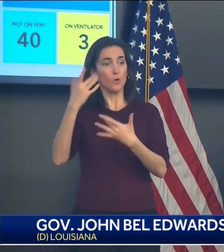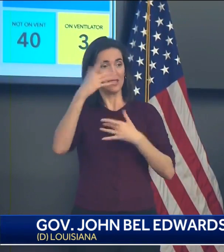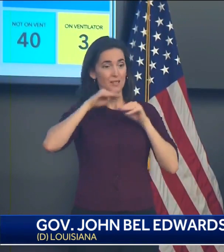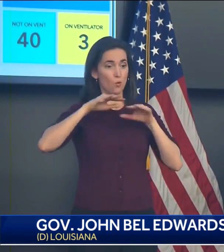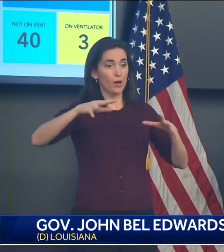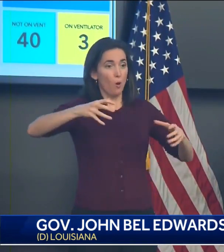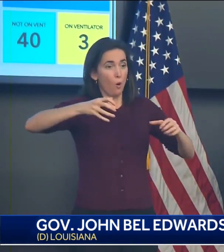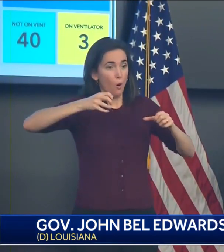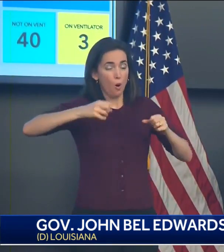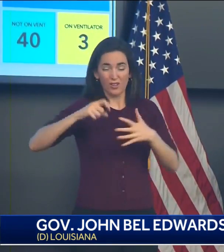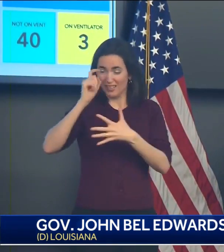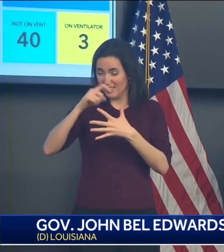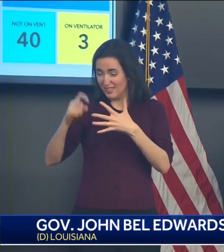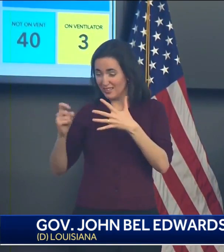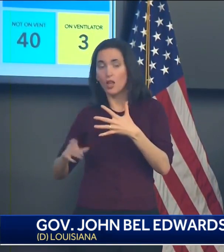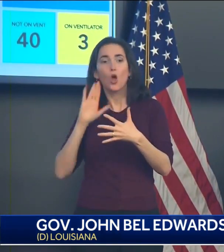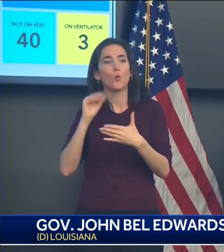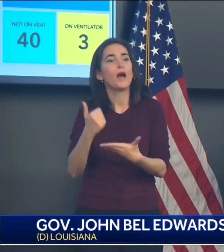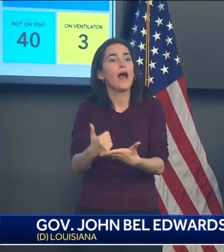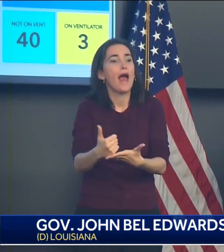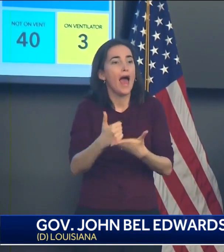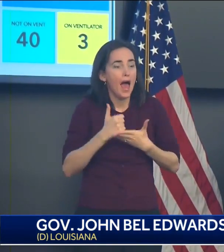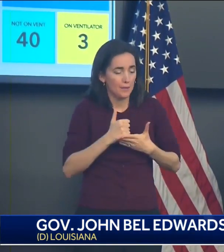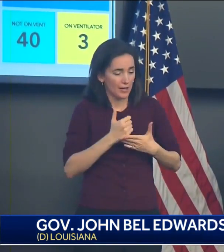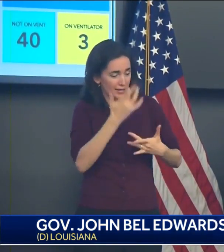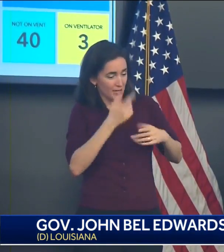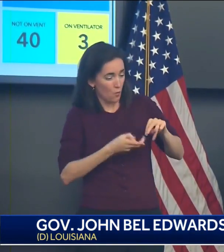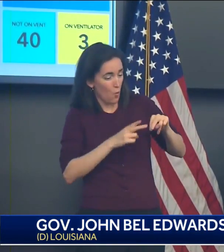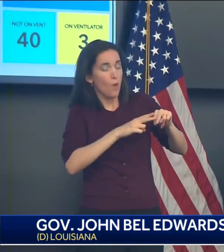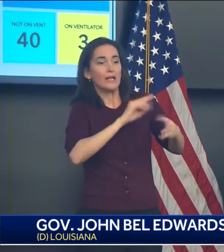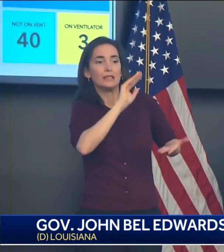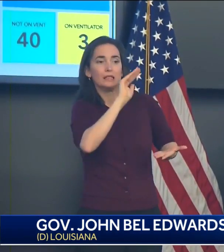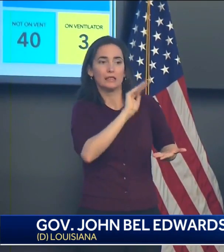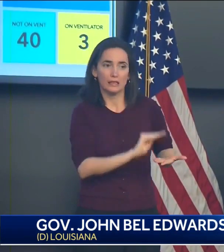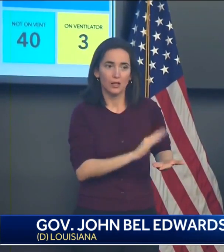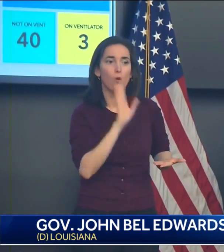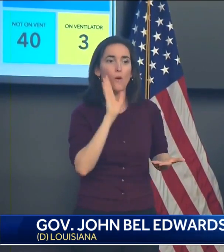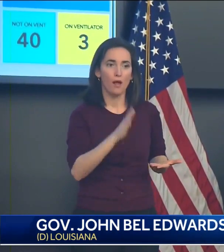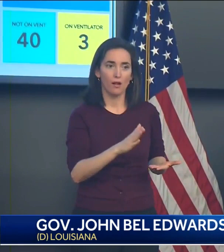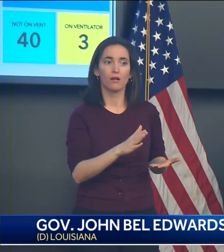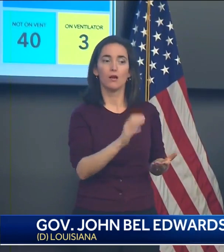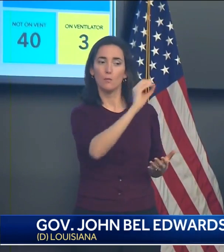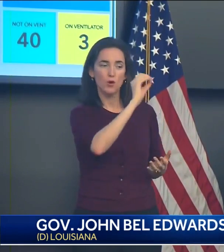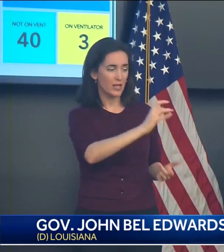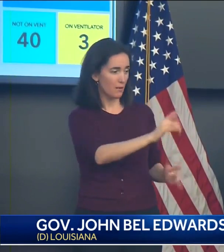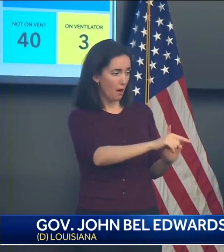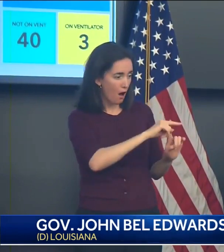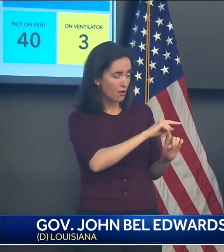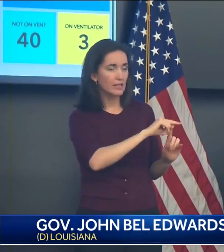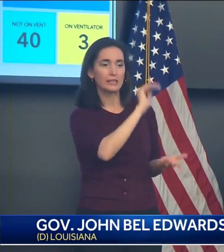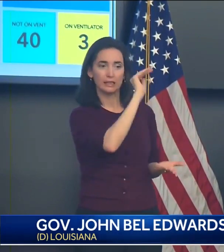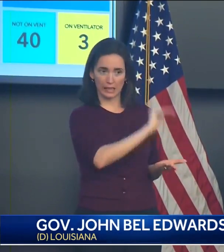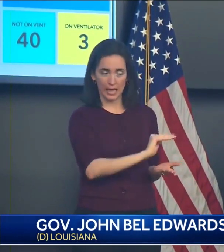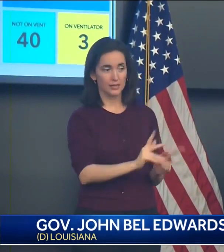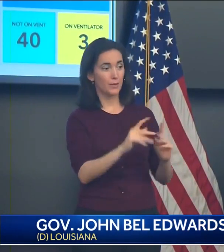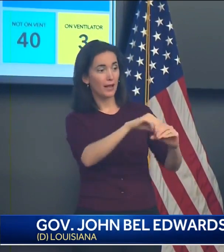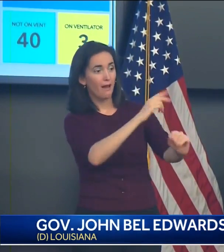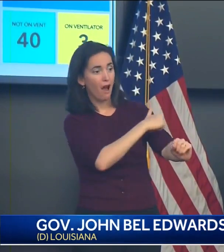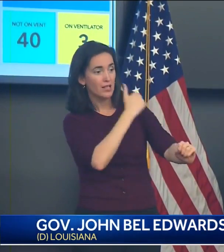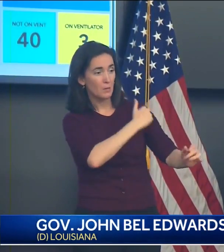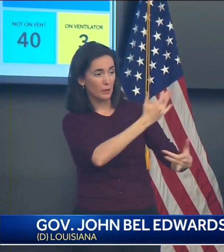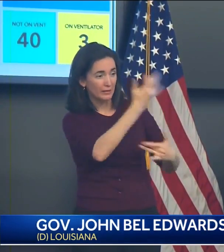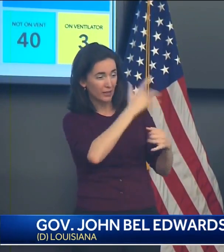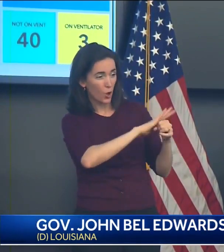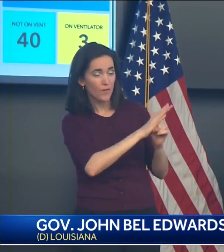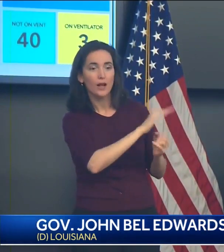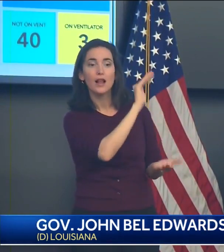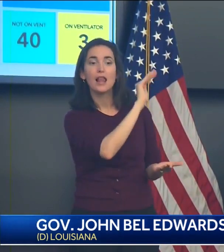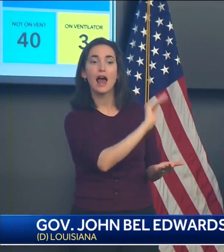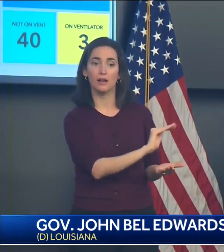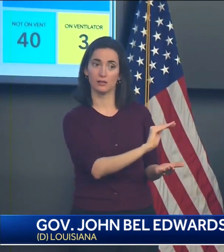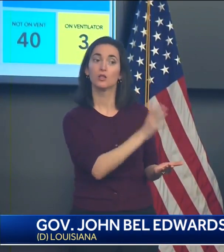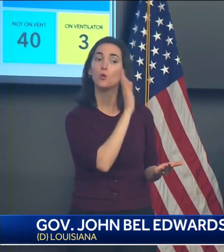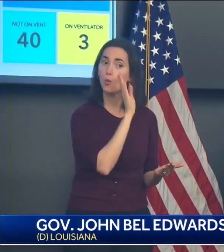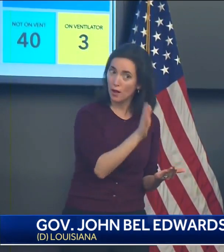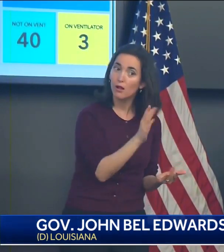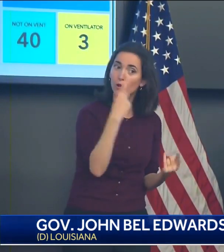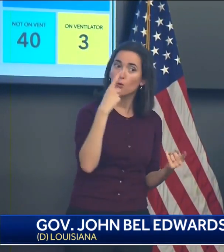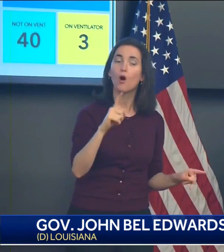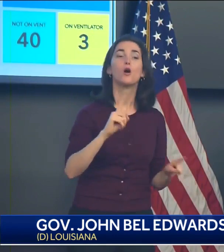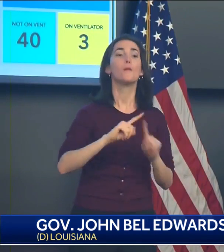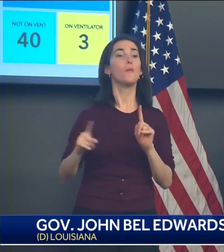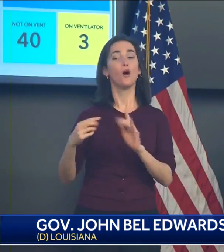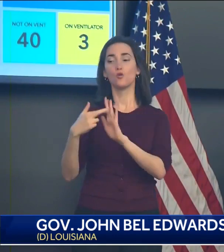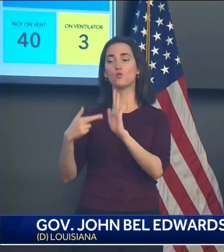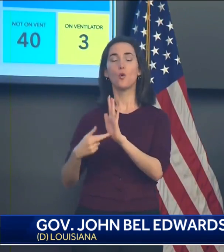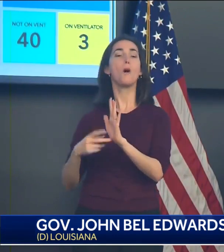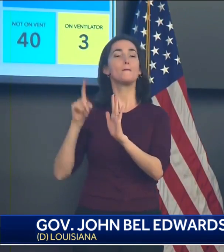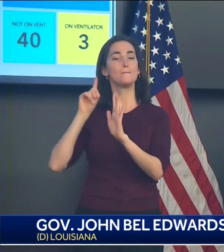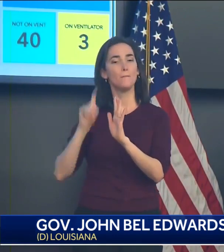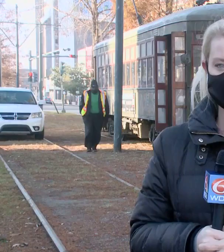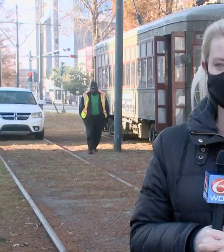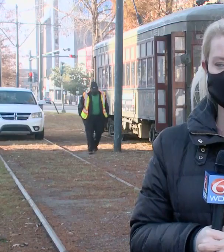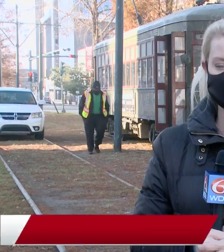THERE IS NO DOUBT THAT THE RESTRICTIONS AND MITIGATION MEASURES THAT WE HAVE IN PLACE WILL WORK TO ARREST THE CASE GROWTH AND LOWER THE POSITIVITY, DECREASE THE NUMBER